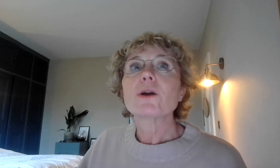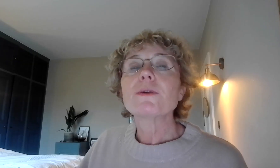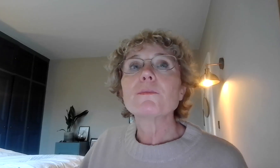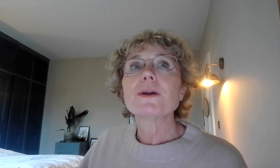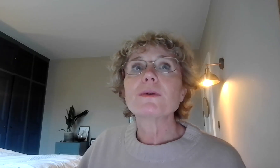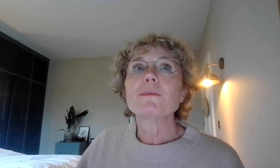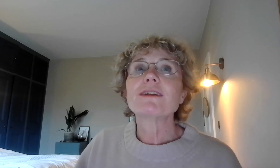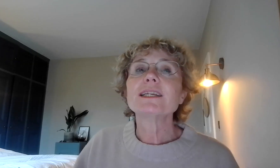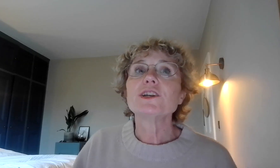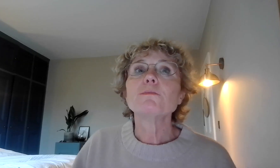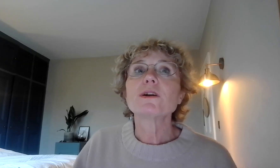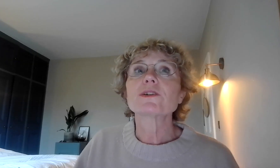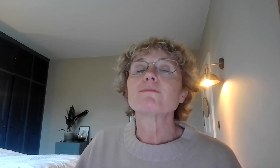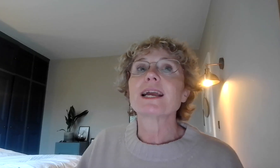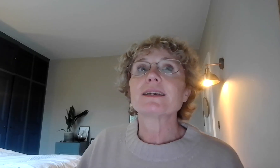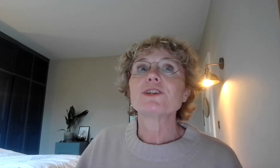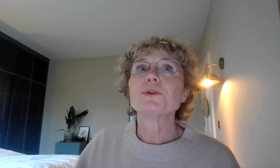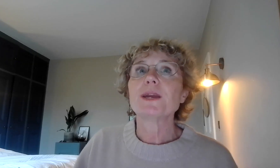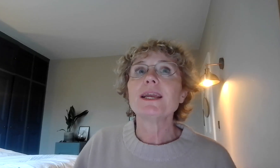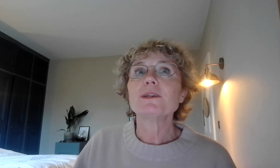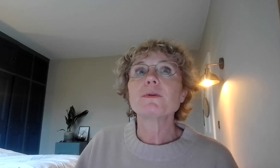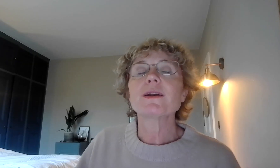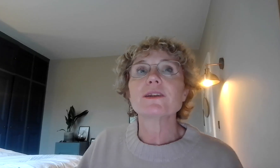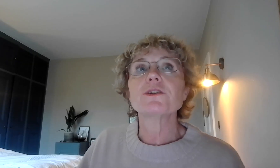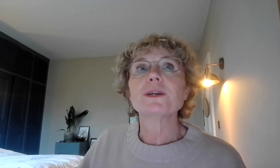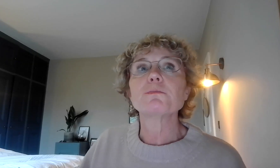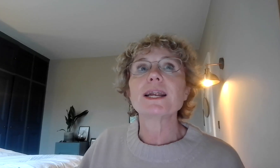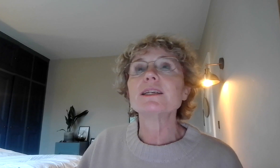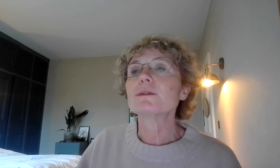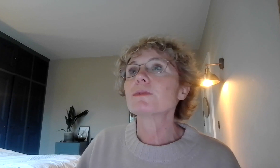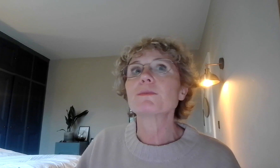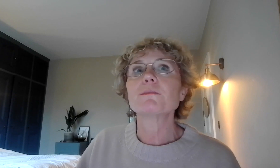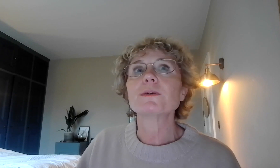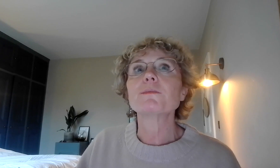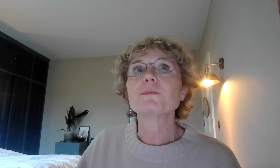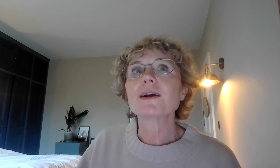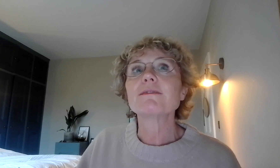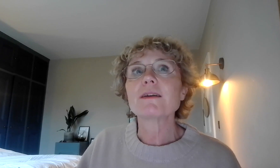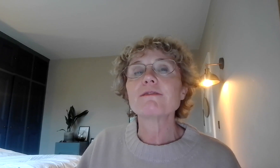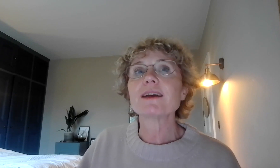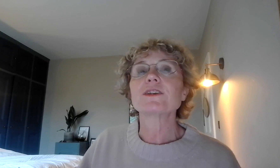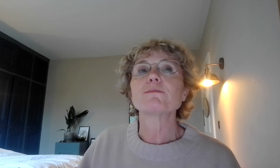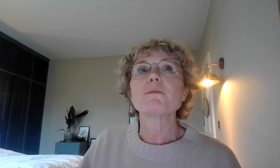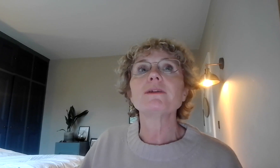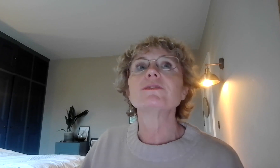So, we're releasing new product updates every two weeks. We're working in two-week sprints. We're working very fast at the moment.